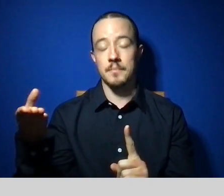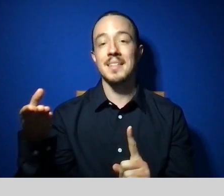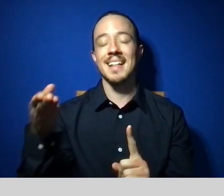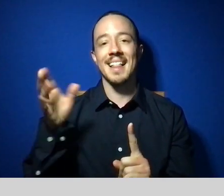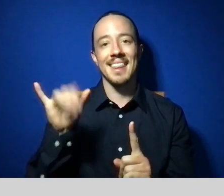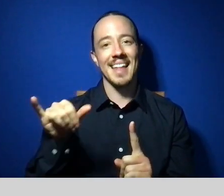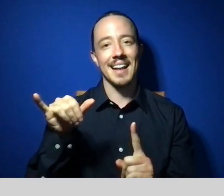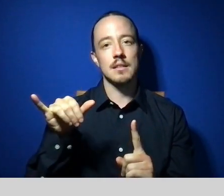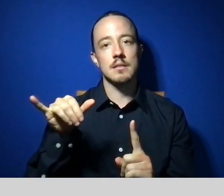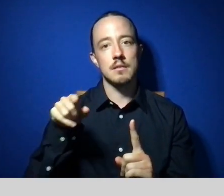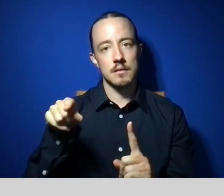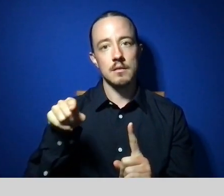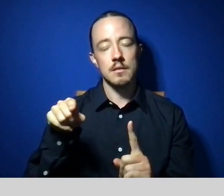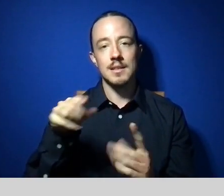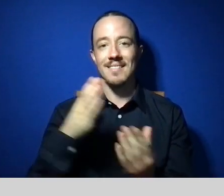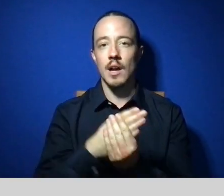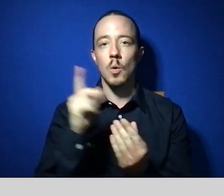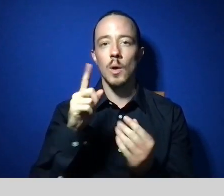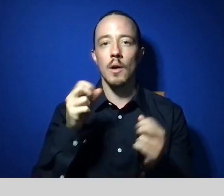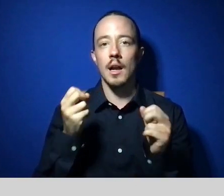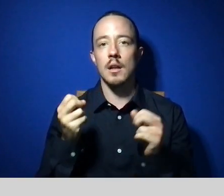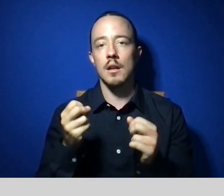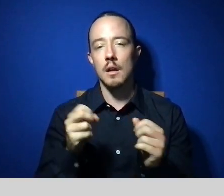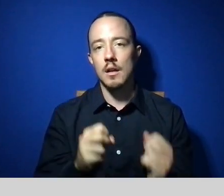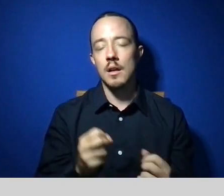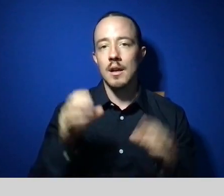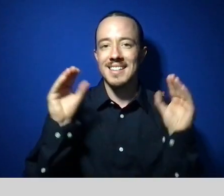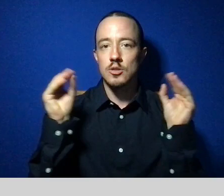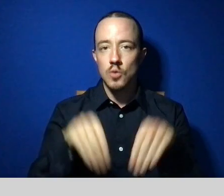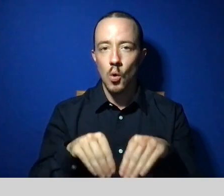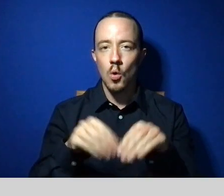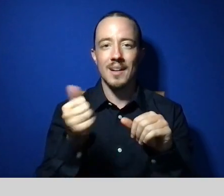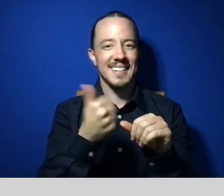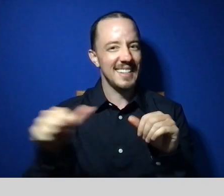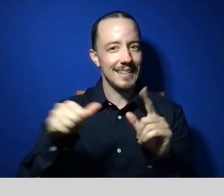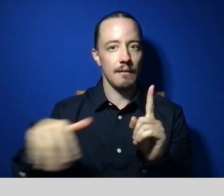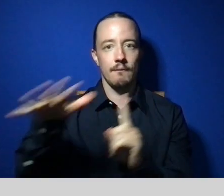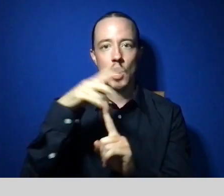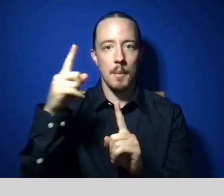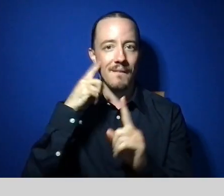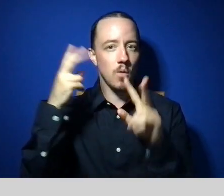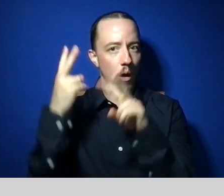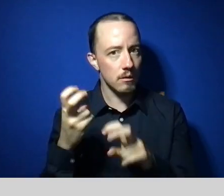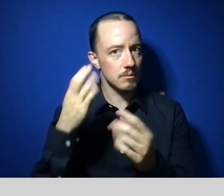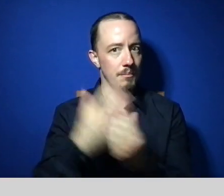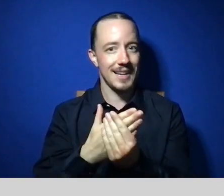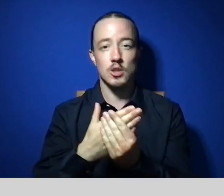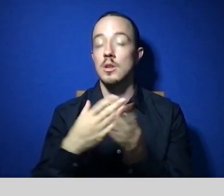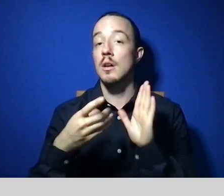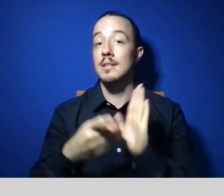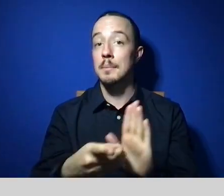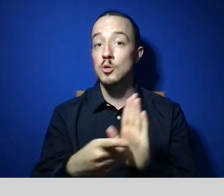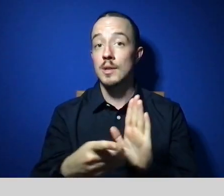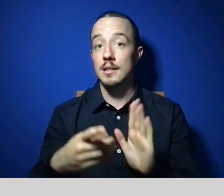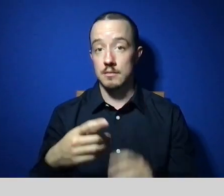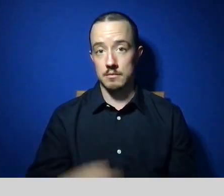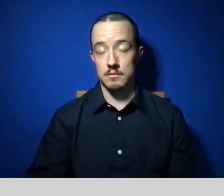which I can install into any environment to install this package. Can actually demonstrate that once again, in this Jupyter notebook,